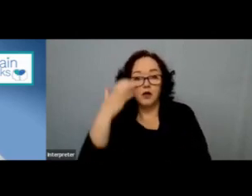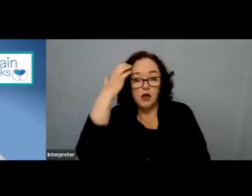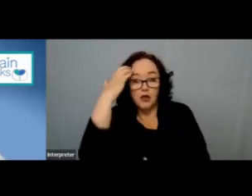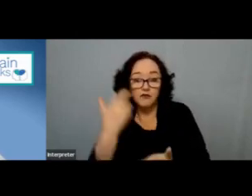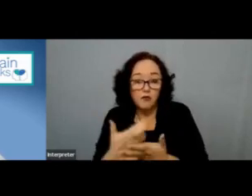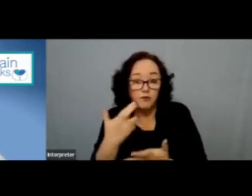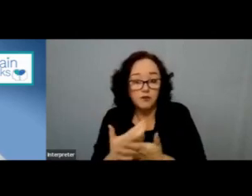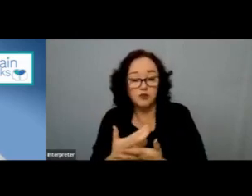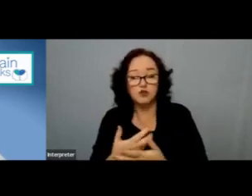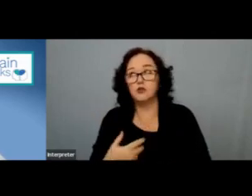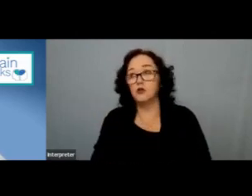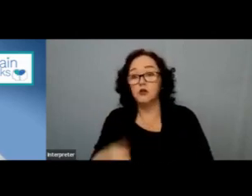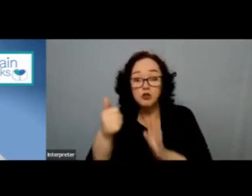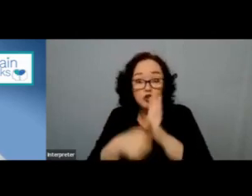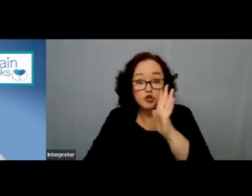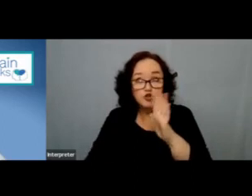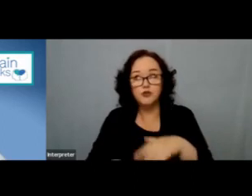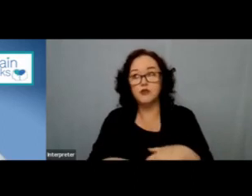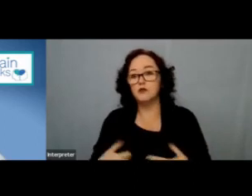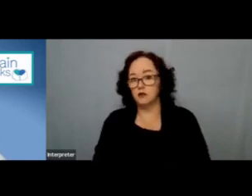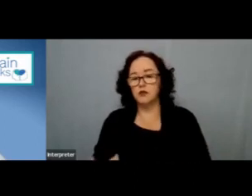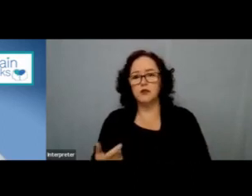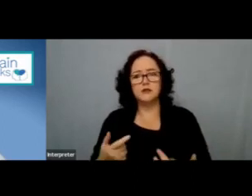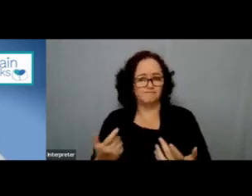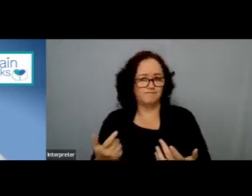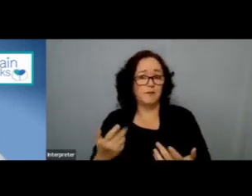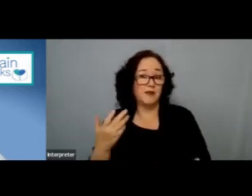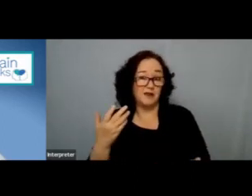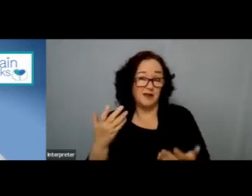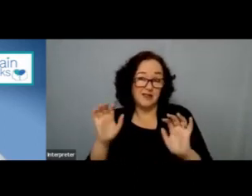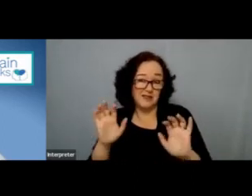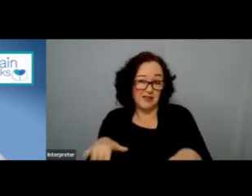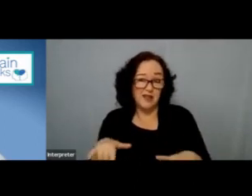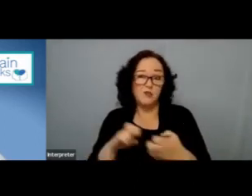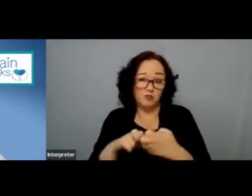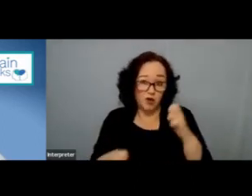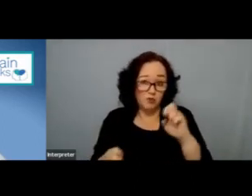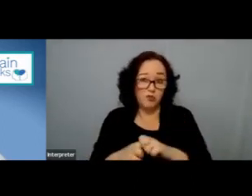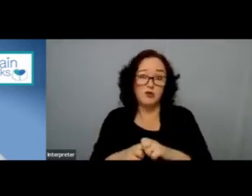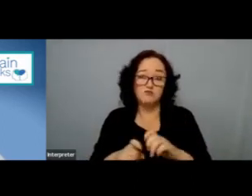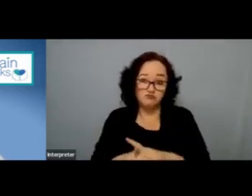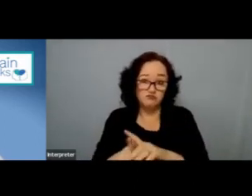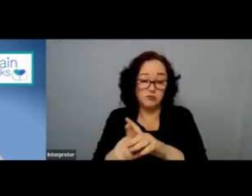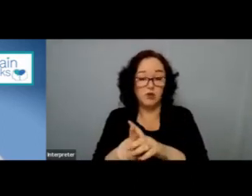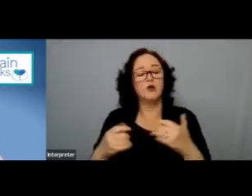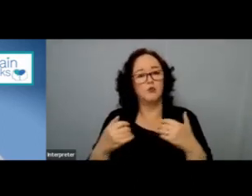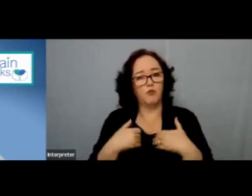surgery, that they can still have problems. So we have a couple of guides that cover what are you going to be looking for